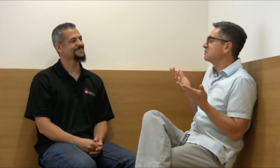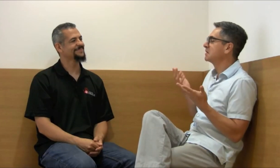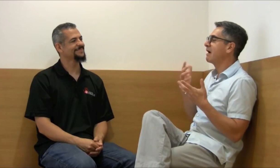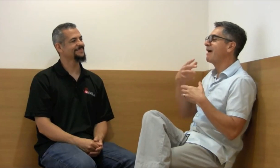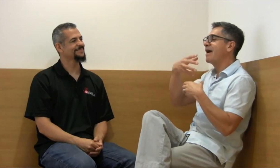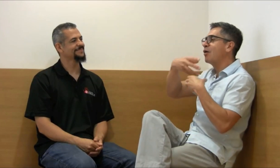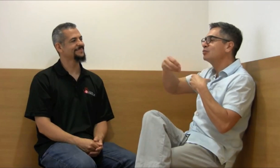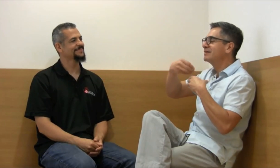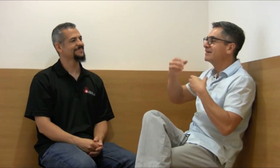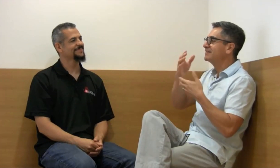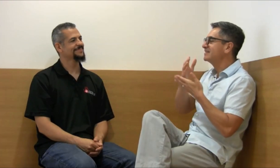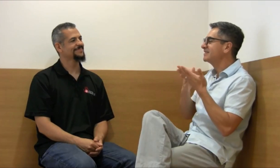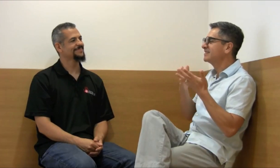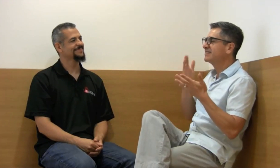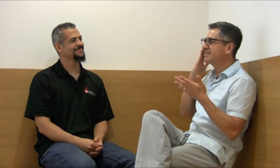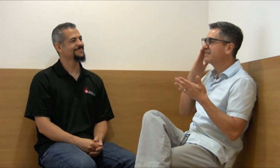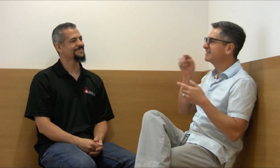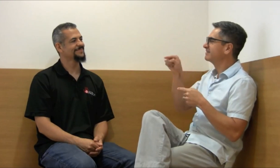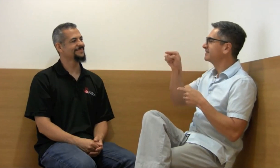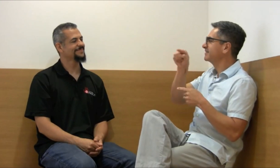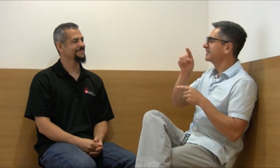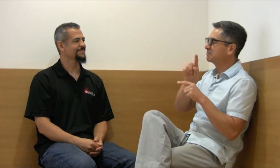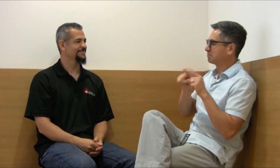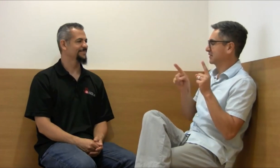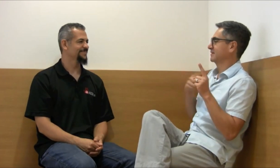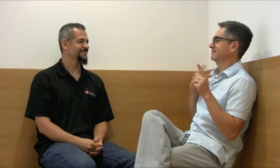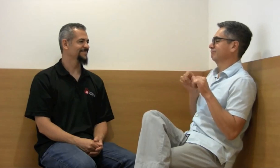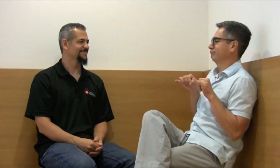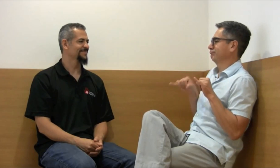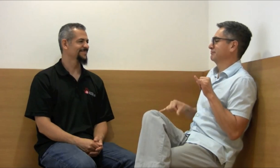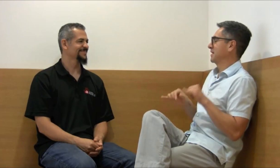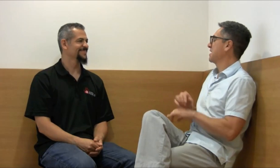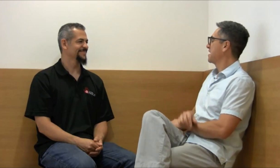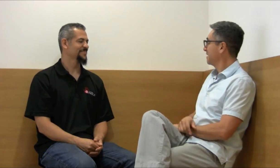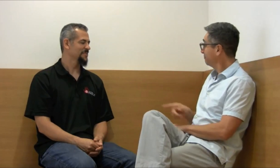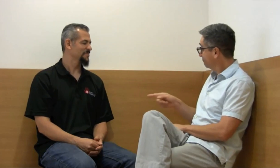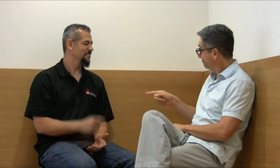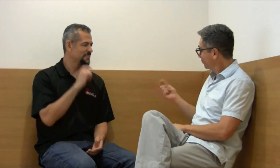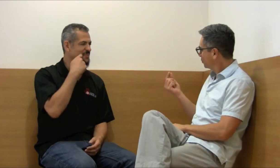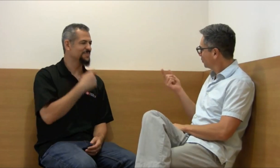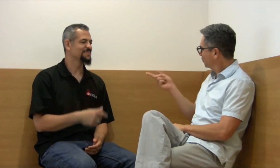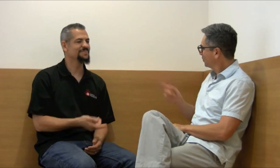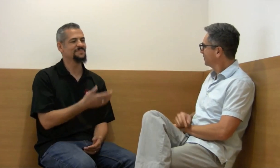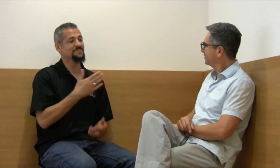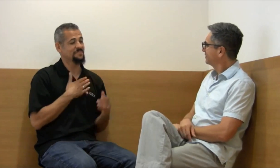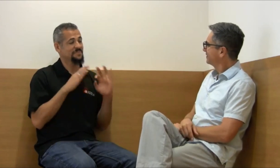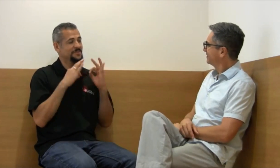I may get out, on occasion, to do things. but I’ll be staying in Austin. Cool. What about you?